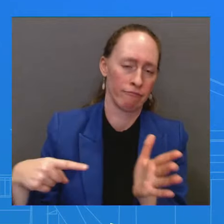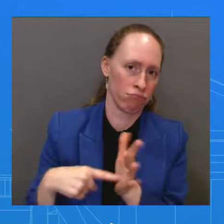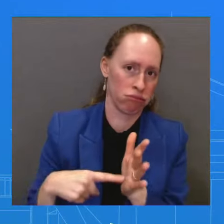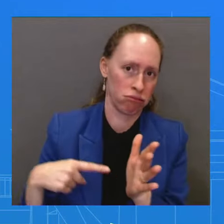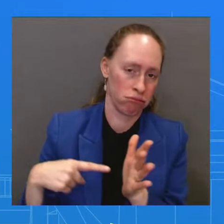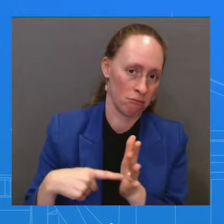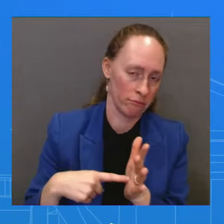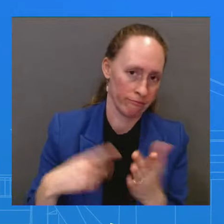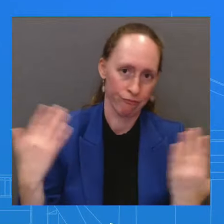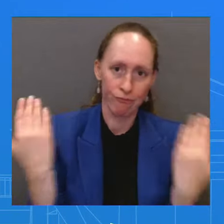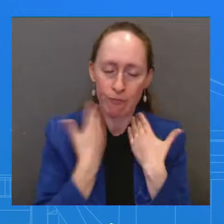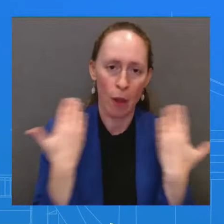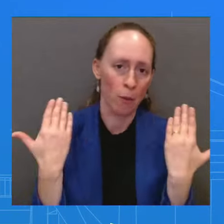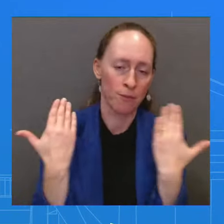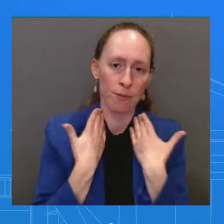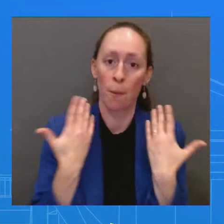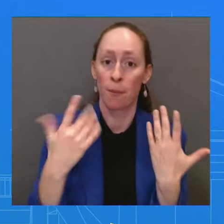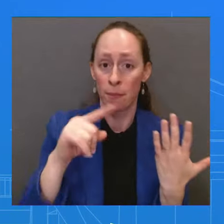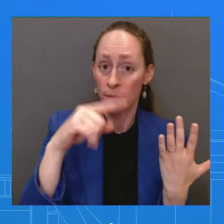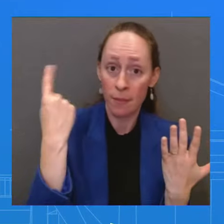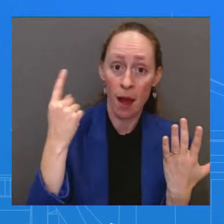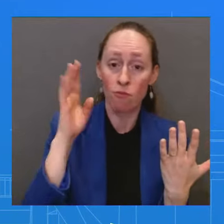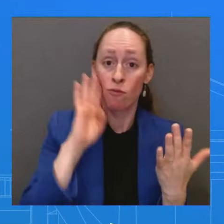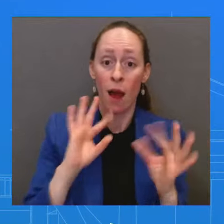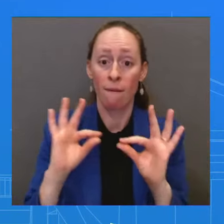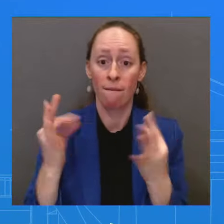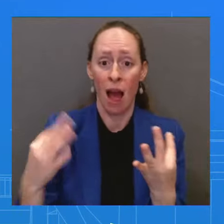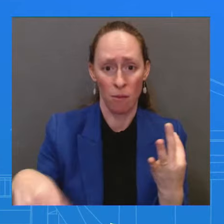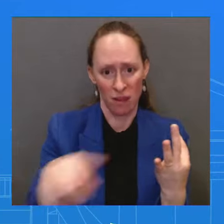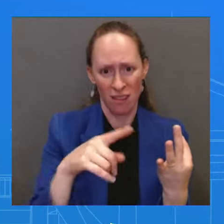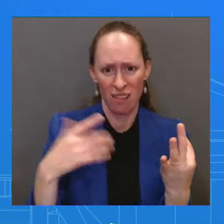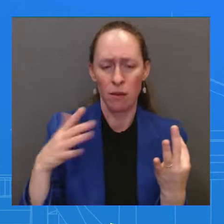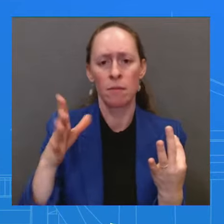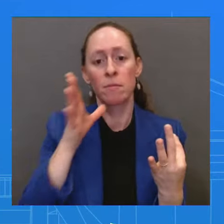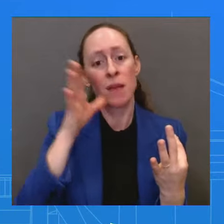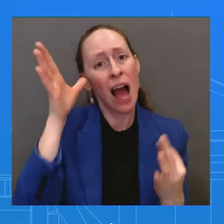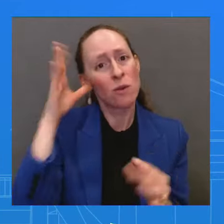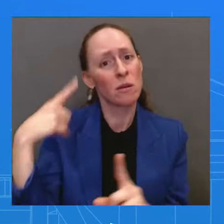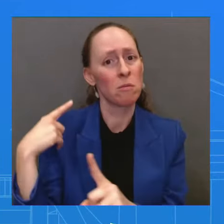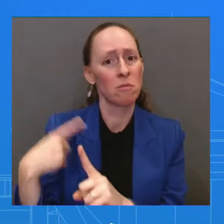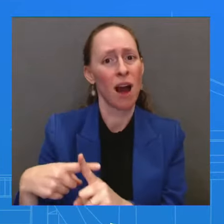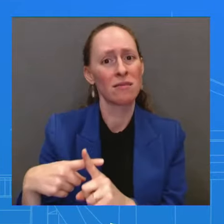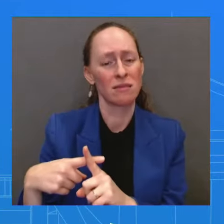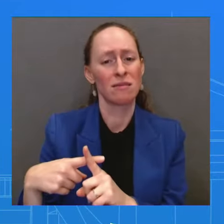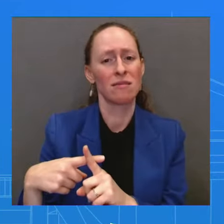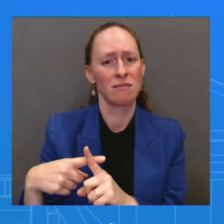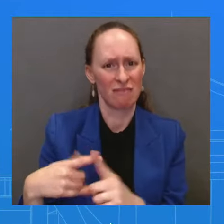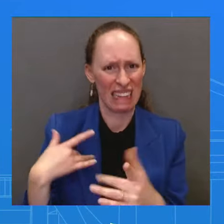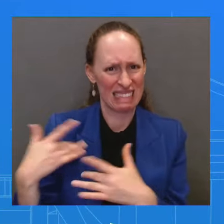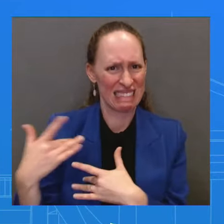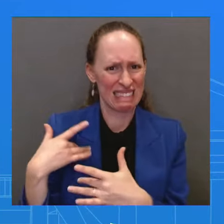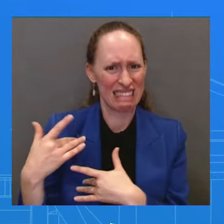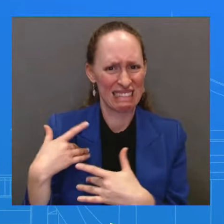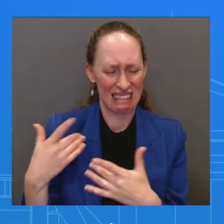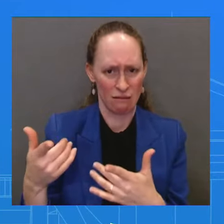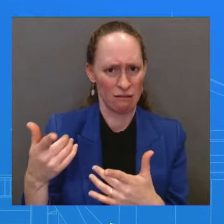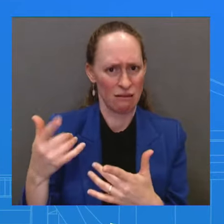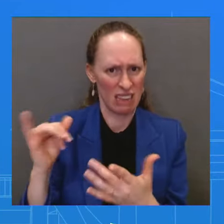Is the President open to retooling this program for these borrowers? Ms. Jean-Pierre: So, look, I don't have any policy announcement